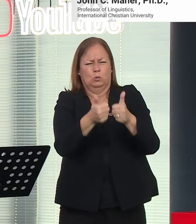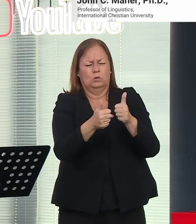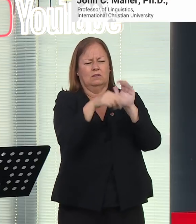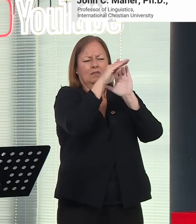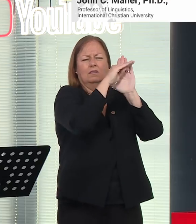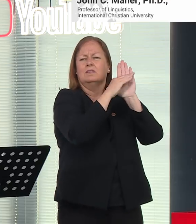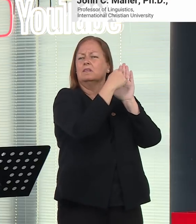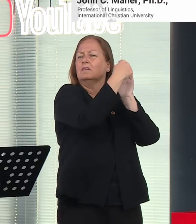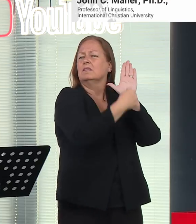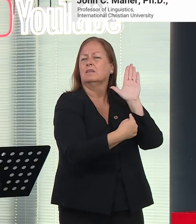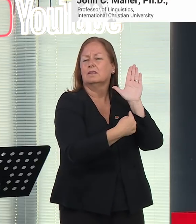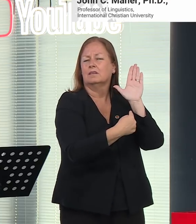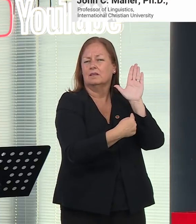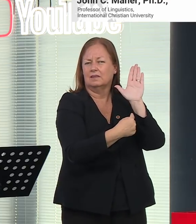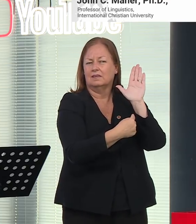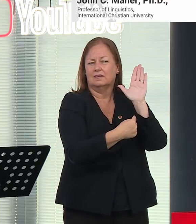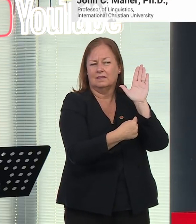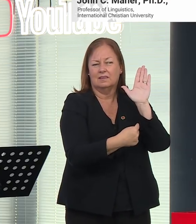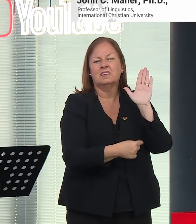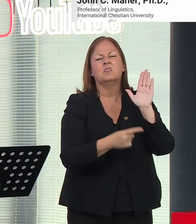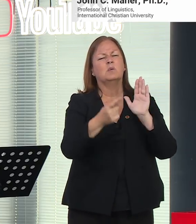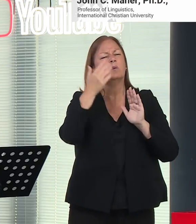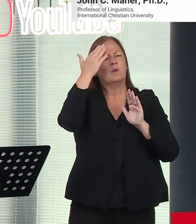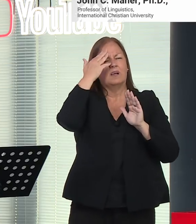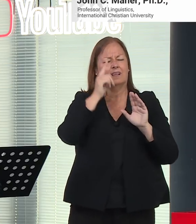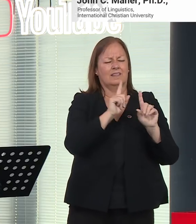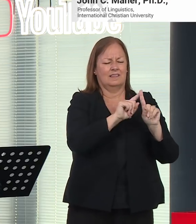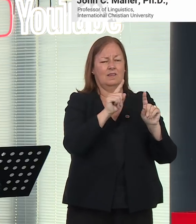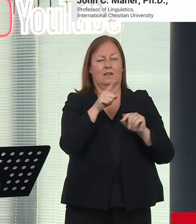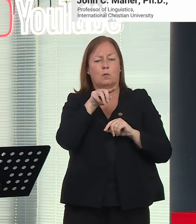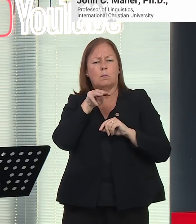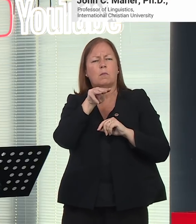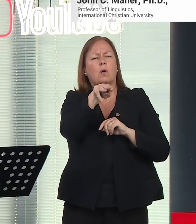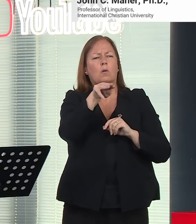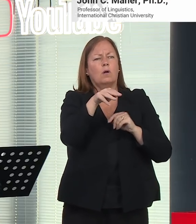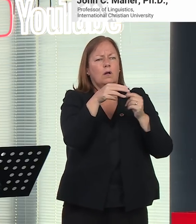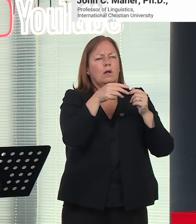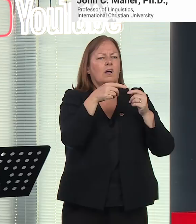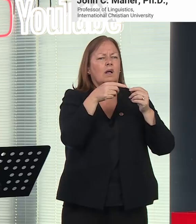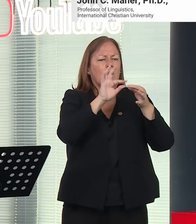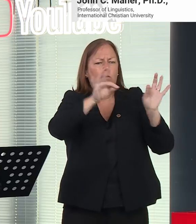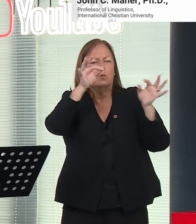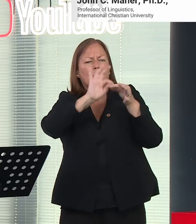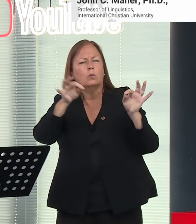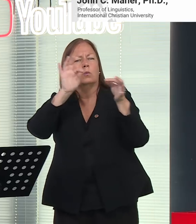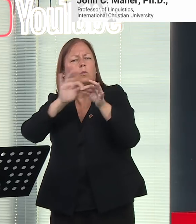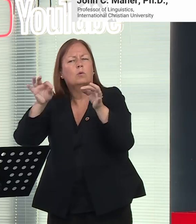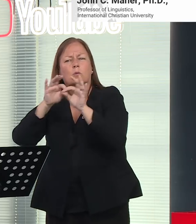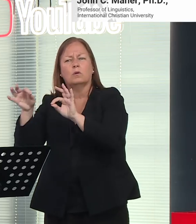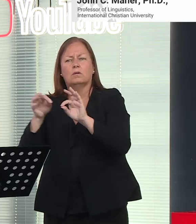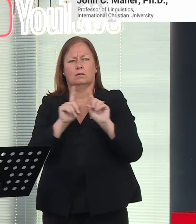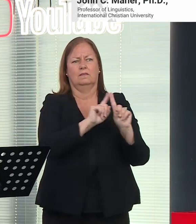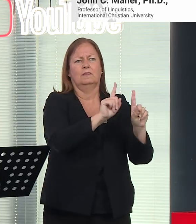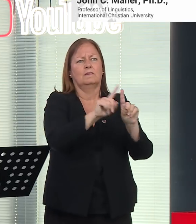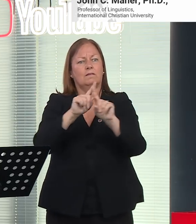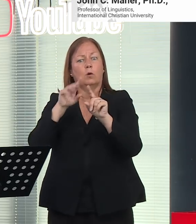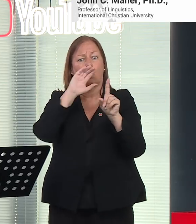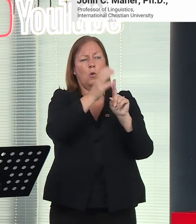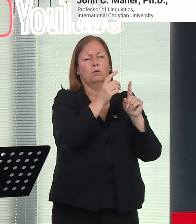describe the language situation of each country, and the European Union is trying to make a new framework.